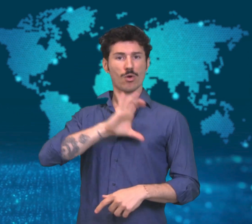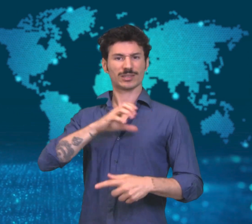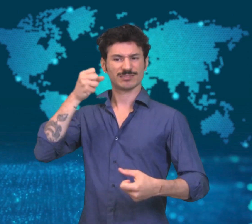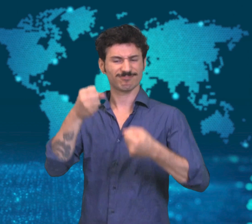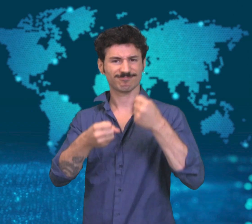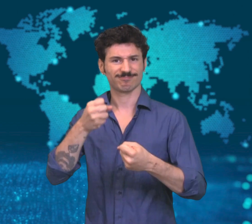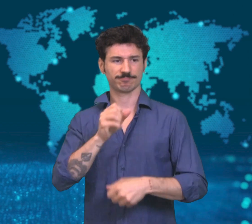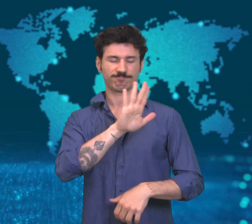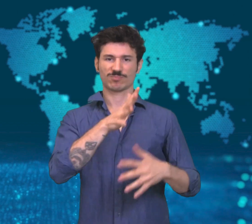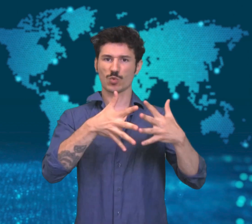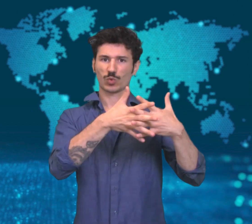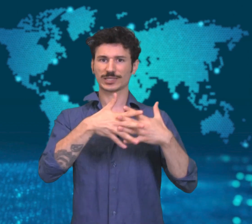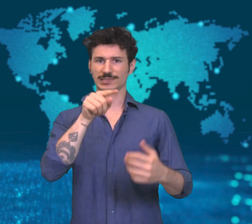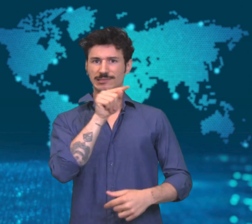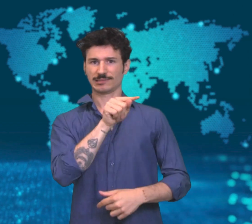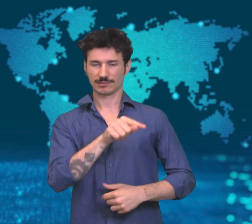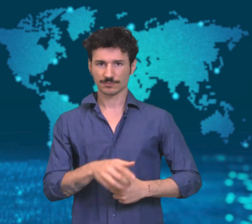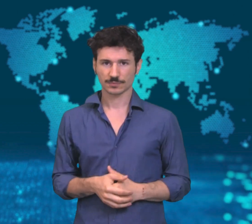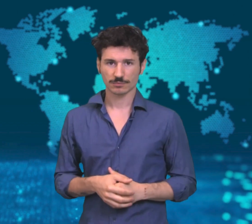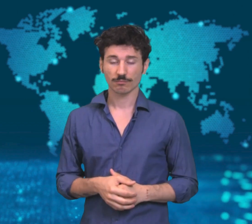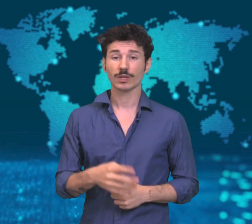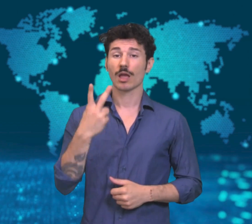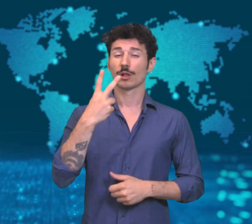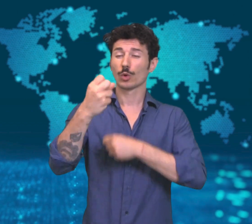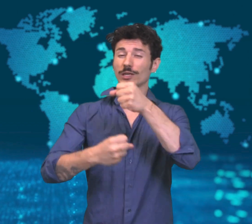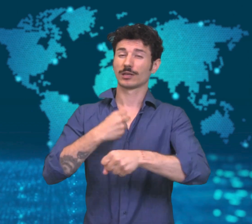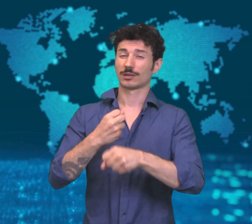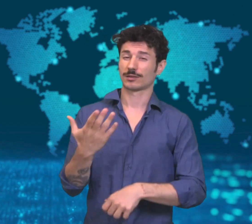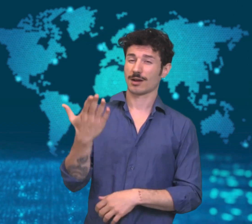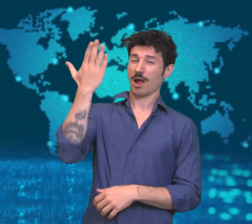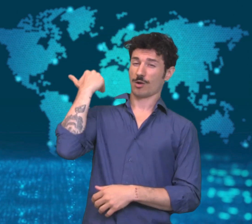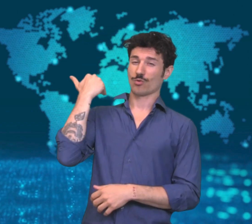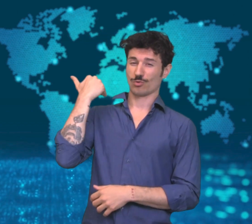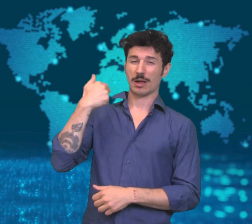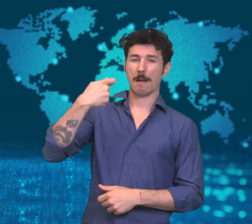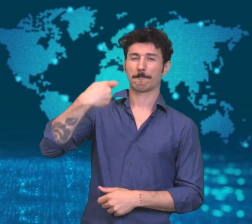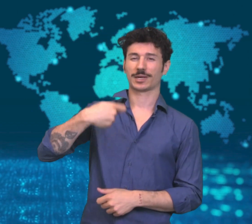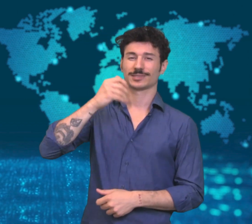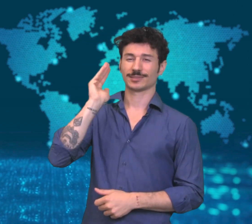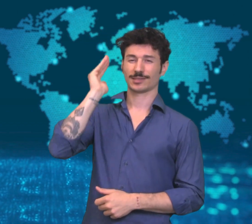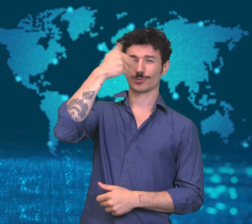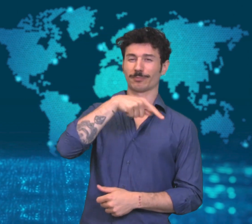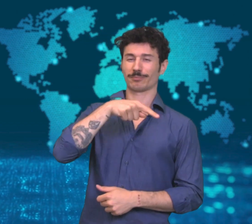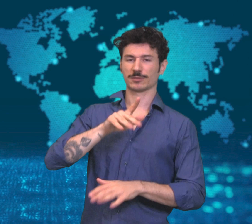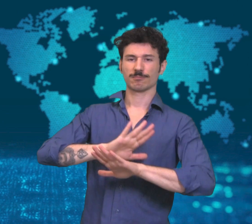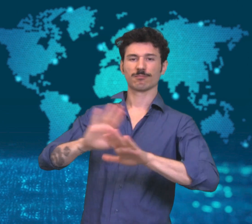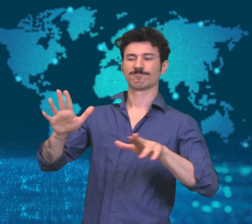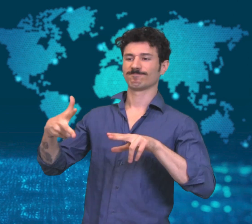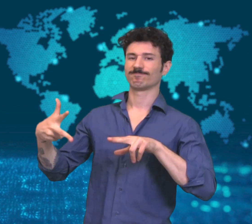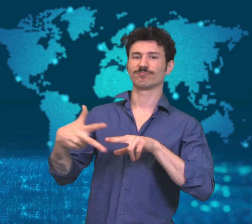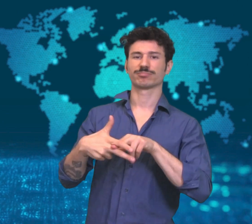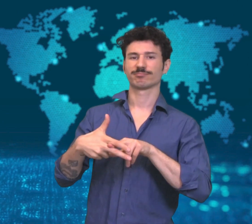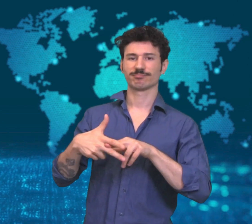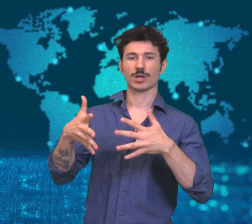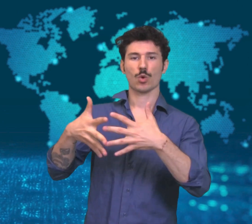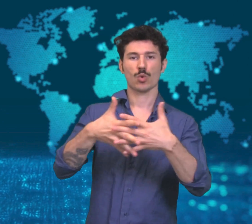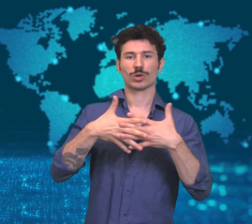Two years ago, President Trump terminated the U.S.’s membership in the